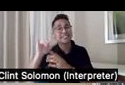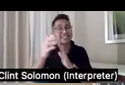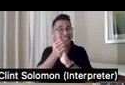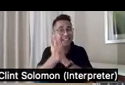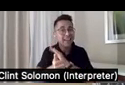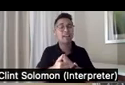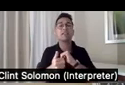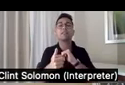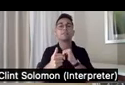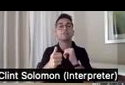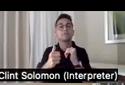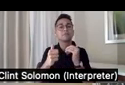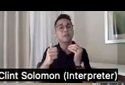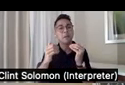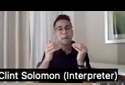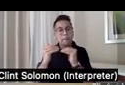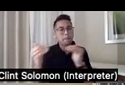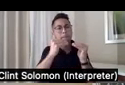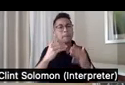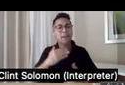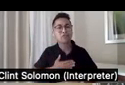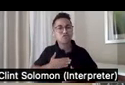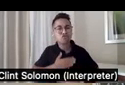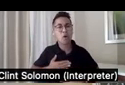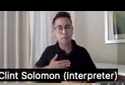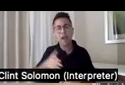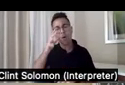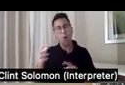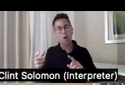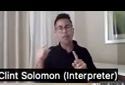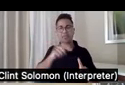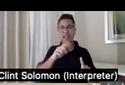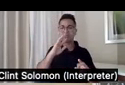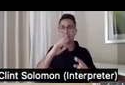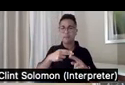uh and i'll connect to this idea of personalized literacy when i get into the experience books and